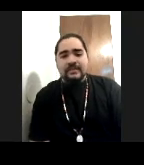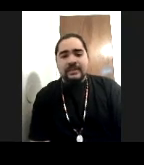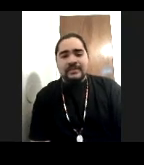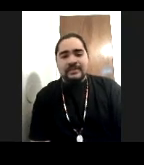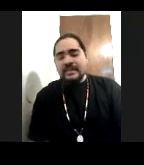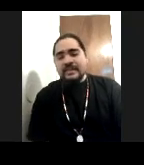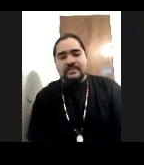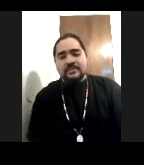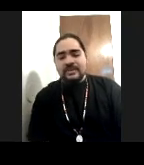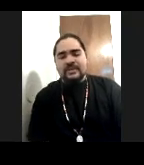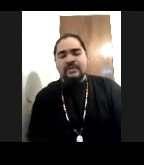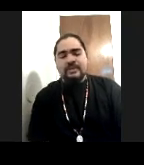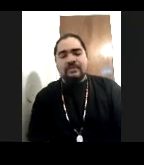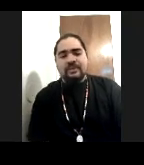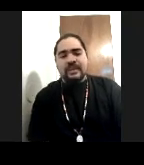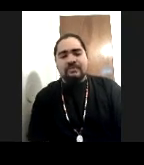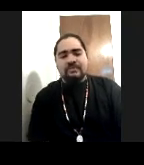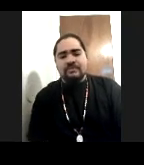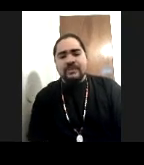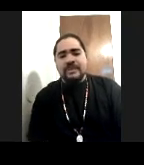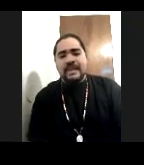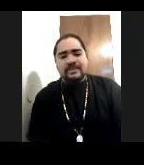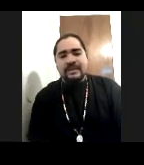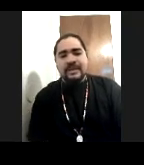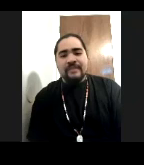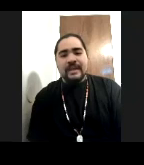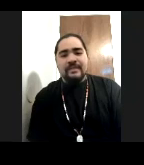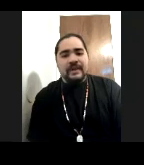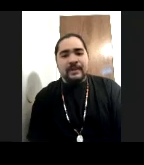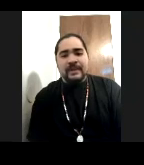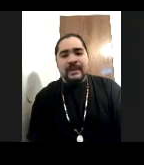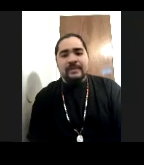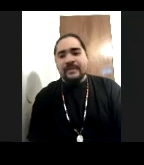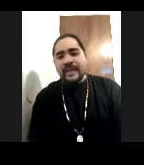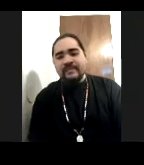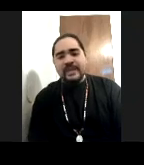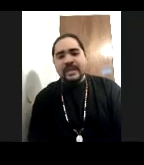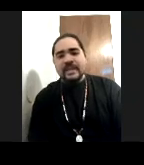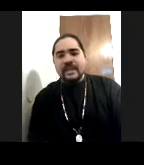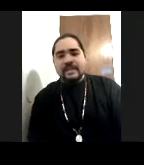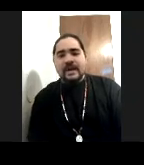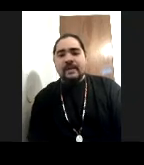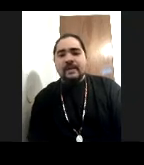because historically, you know, we've been told that, you know, we can't do any of that. You know, we're young, we don't have any any power.